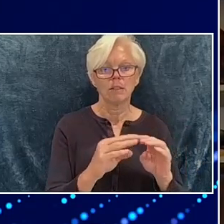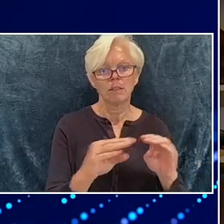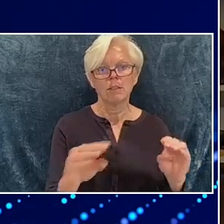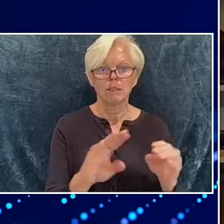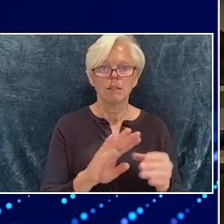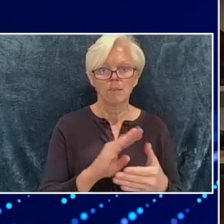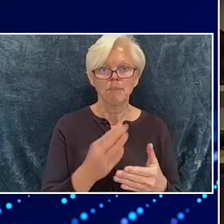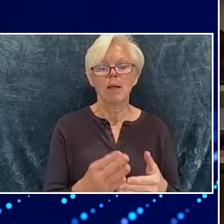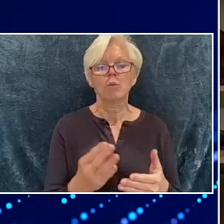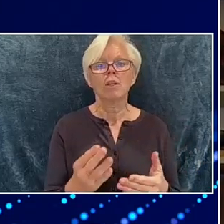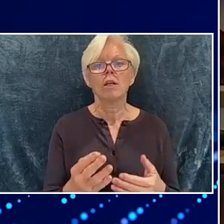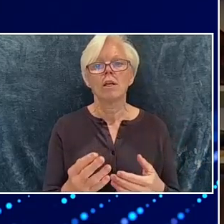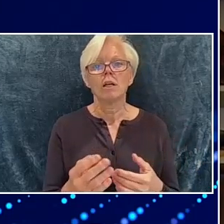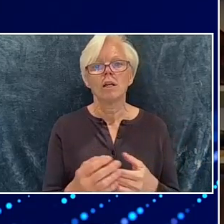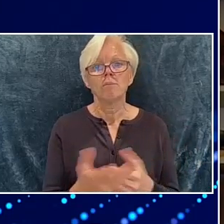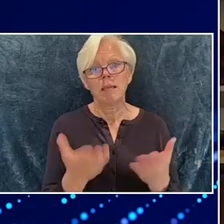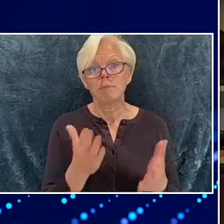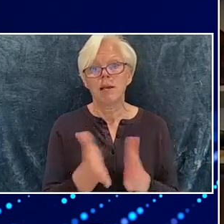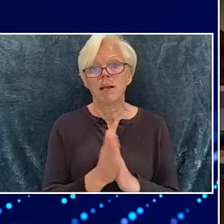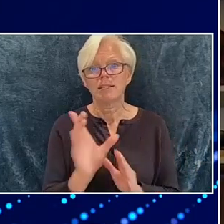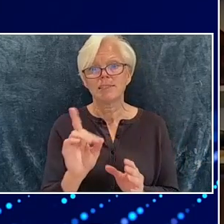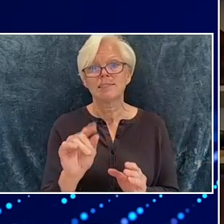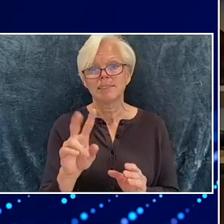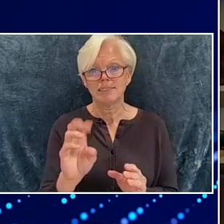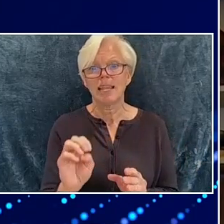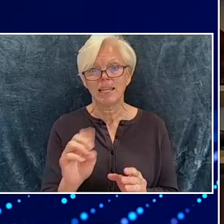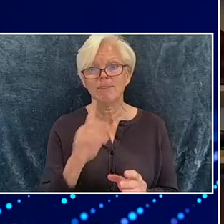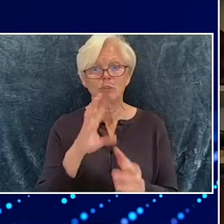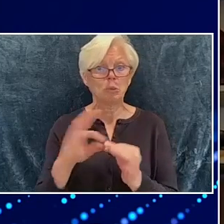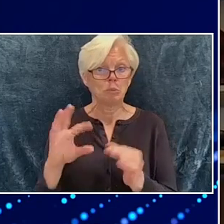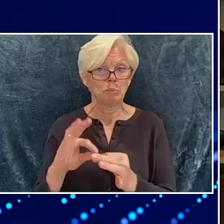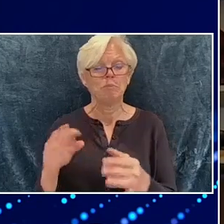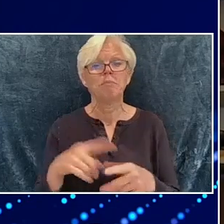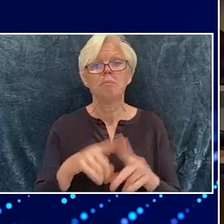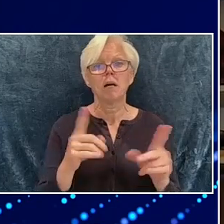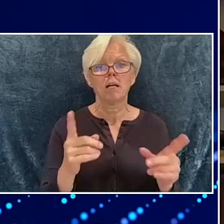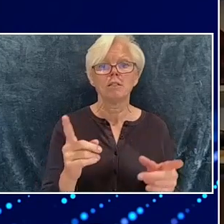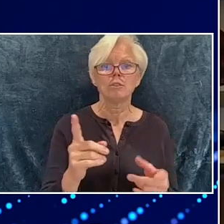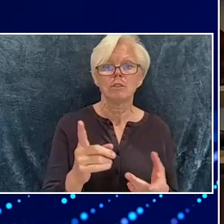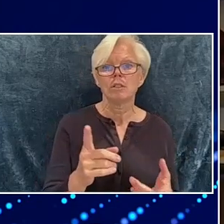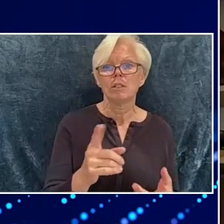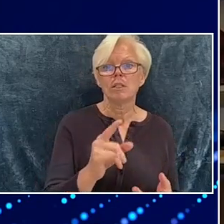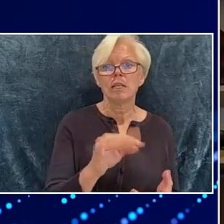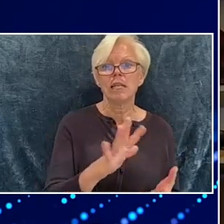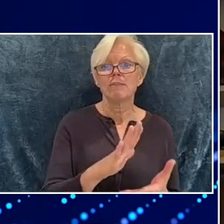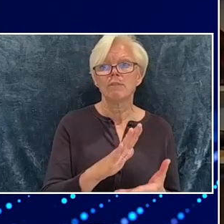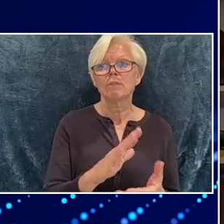maybe I'll ask Dave to opine here, but where the school- if it- if it's material